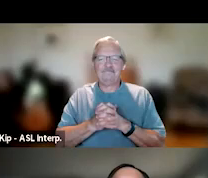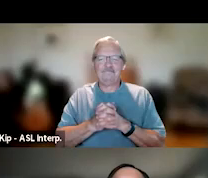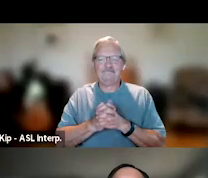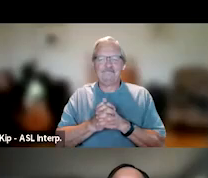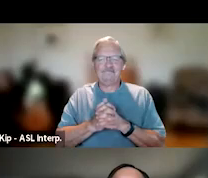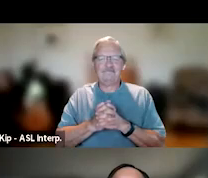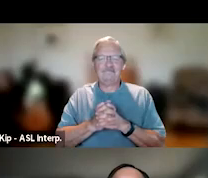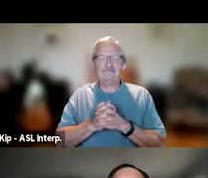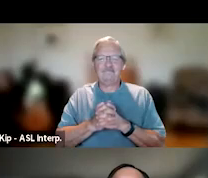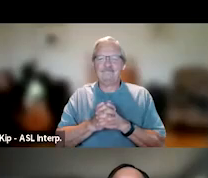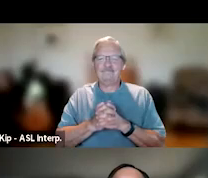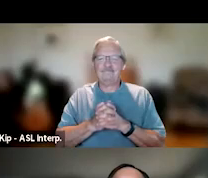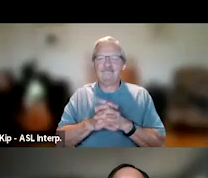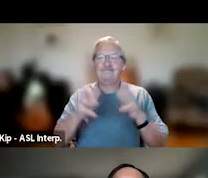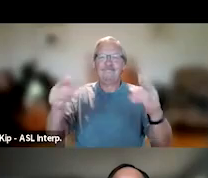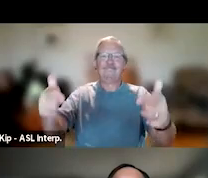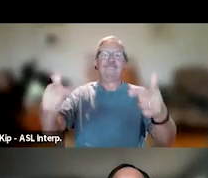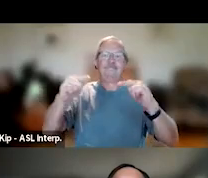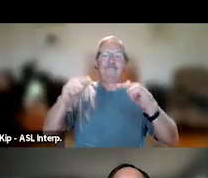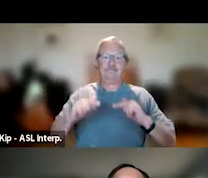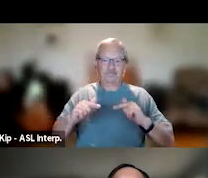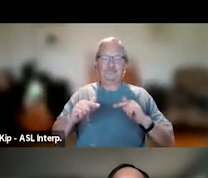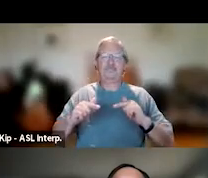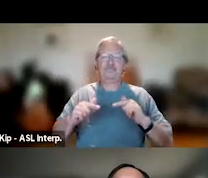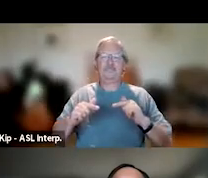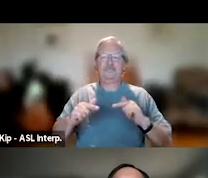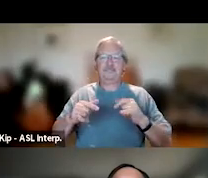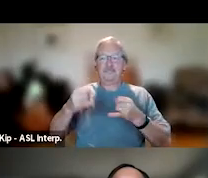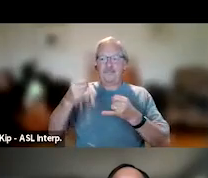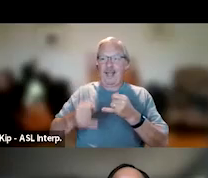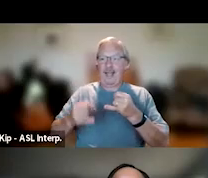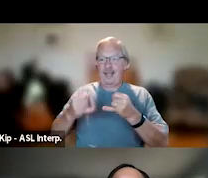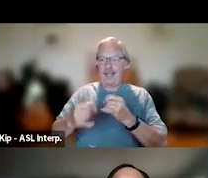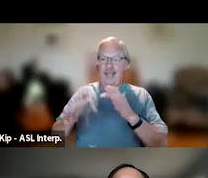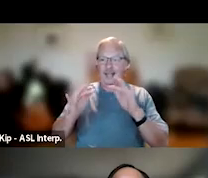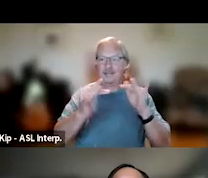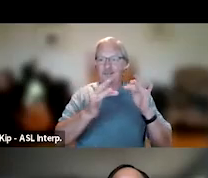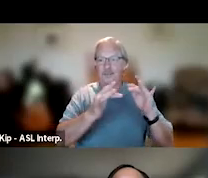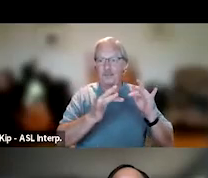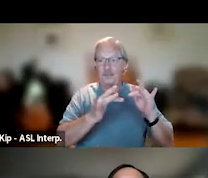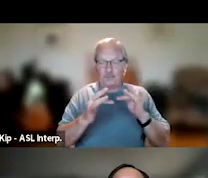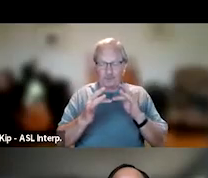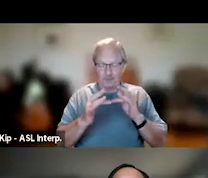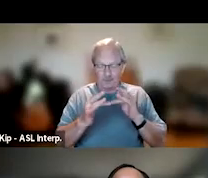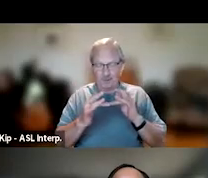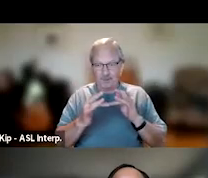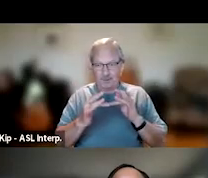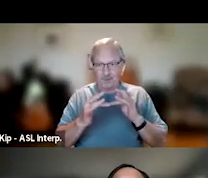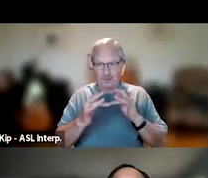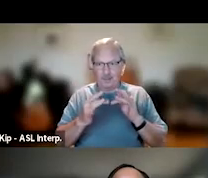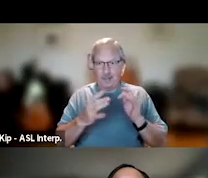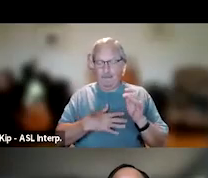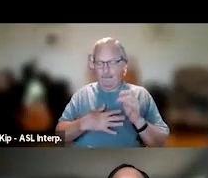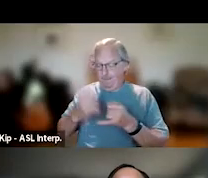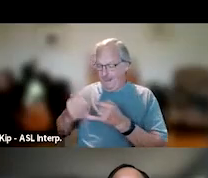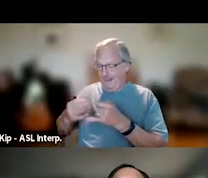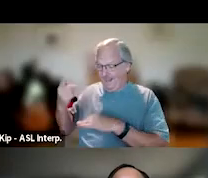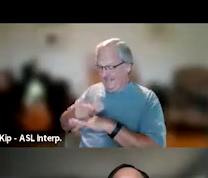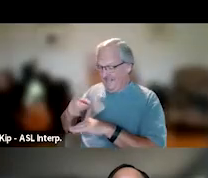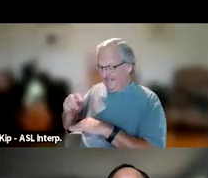I'll go next. So it is our last webinar at the TA Center. It's also my last day at the TA Center.